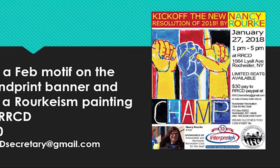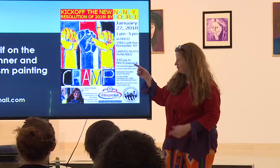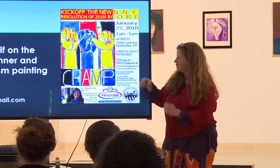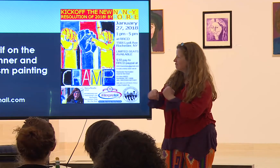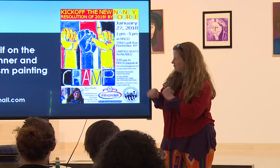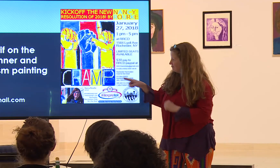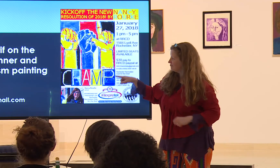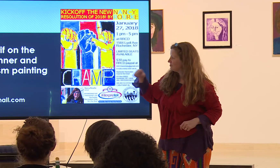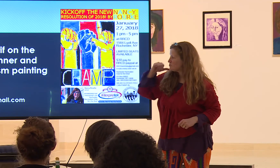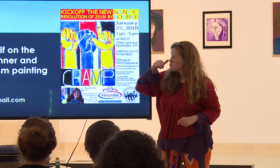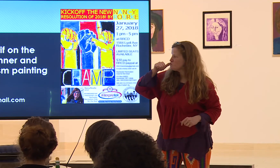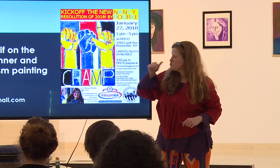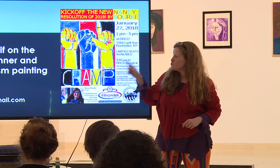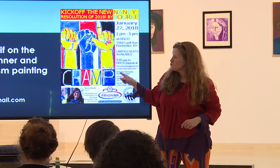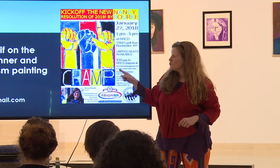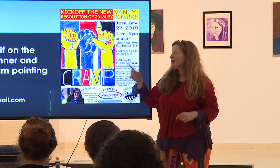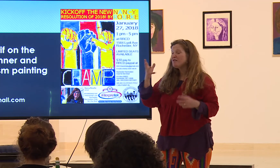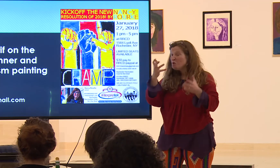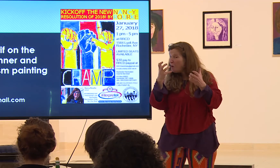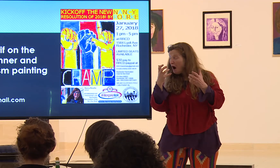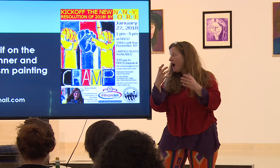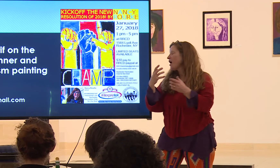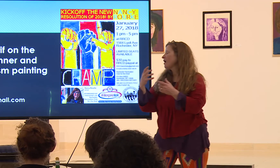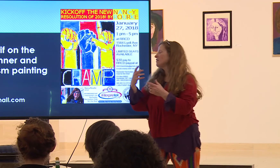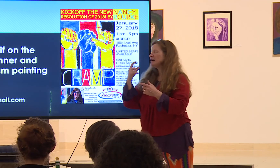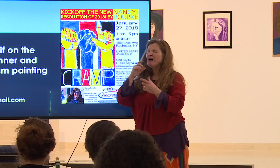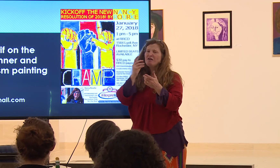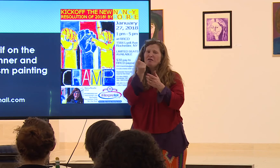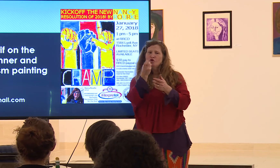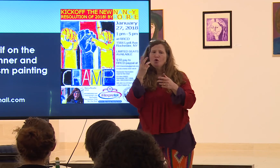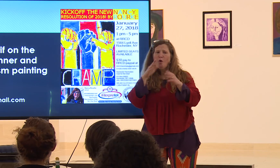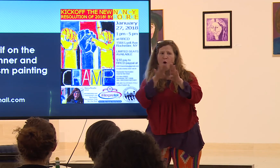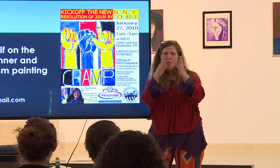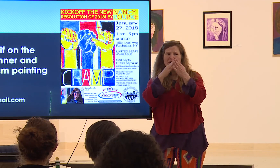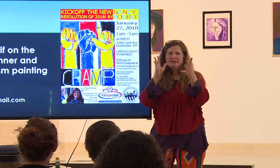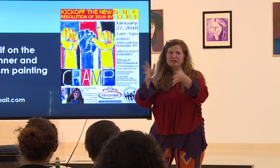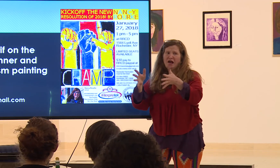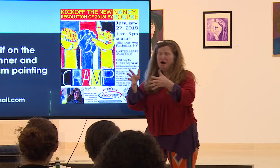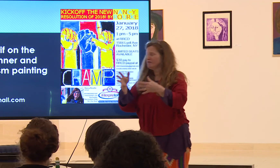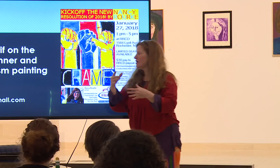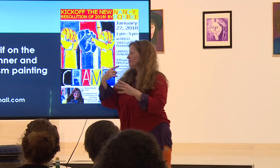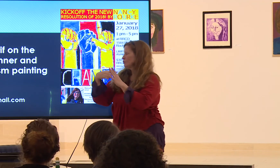The flier for tomorrow's event. We have a few openings left.